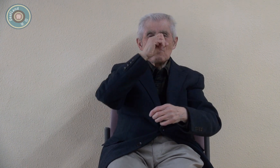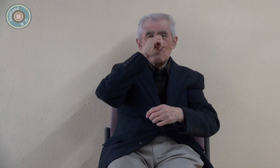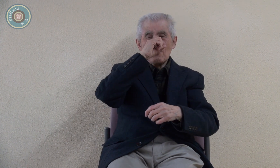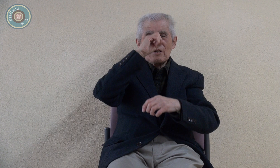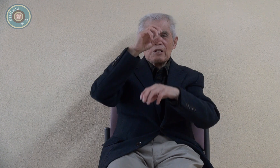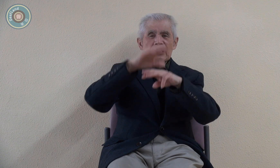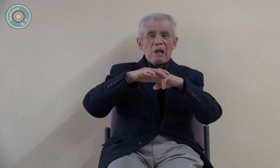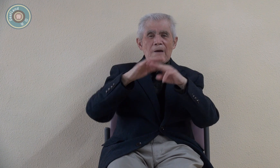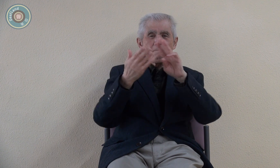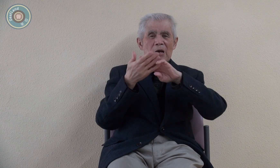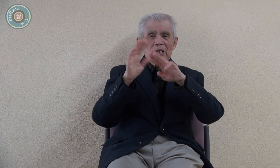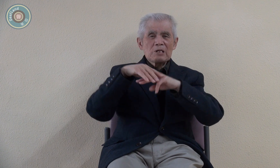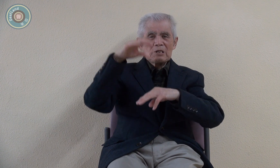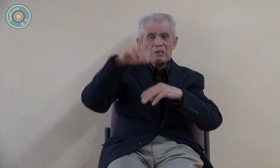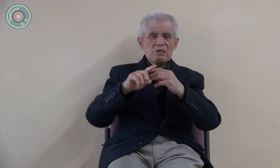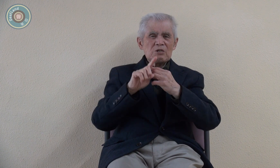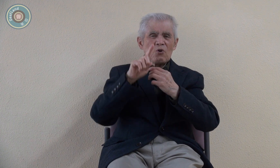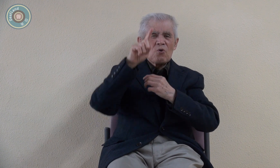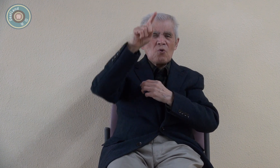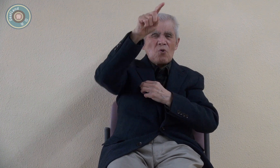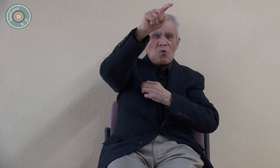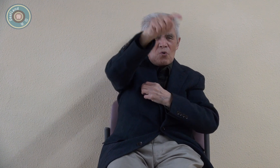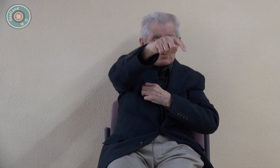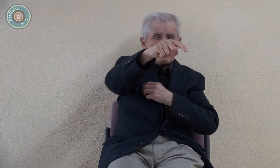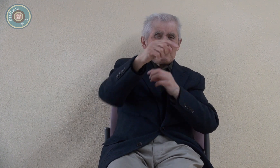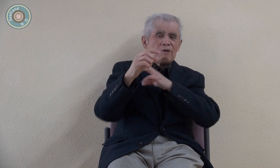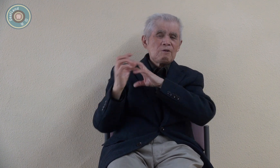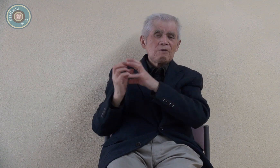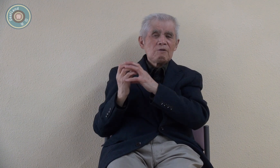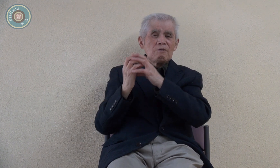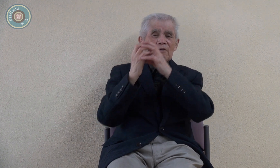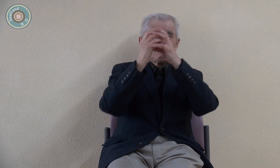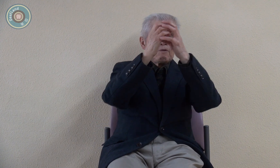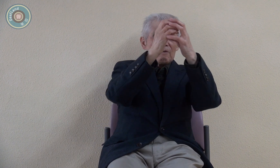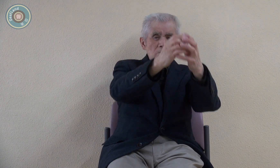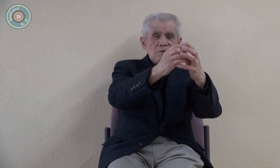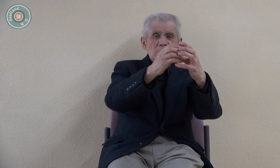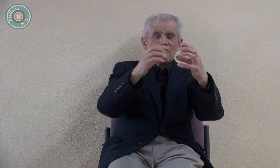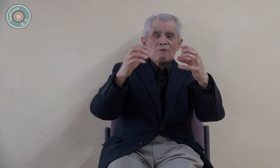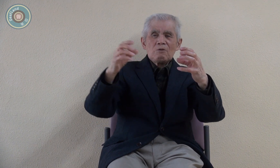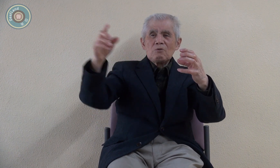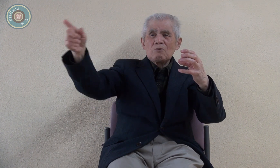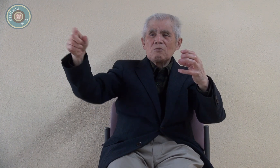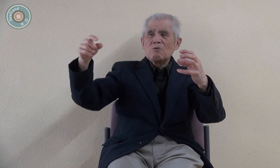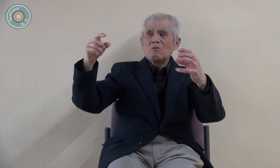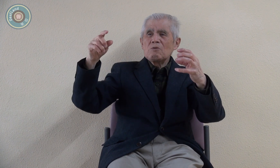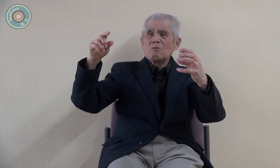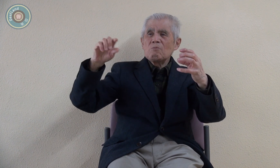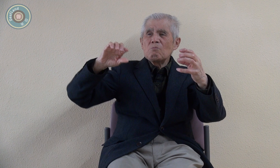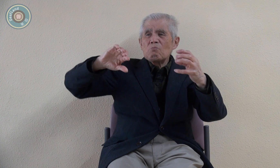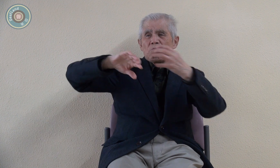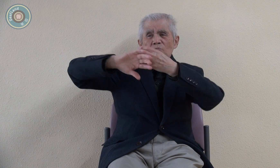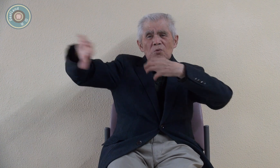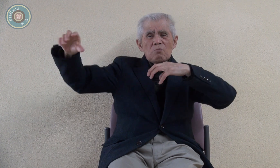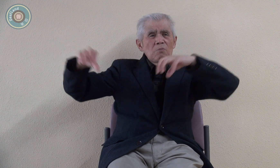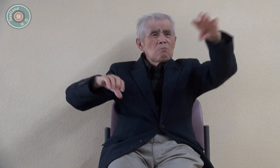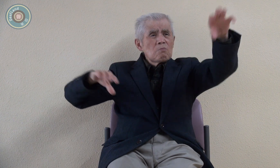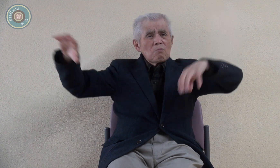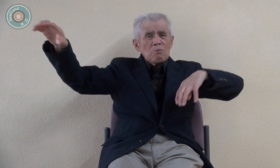We were evacuated to what is now Yoshida-cho in Akitakata City, Hiroshima Prefecture We were divided into three temples